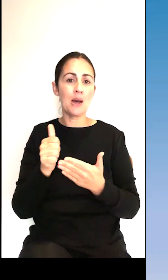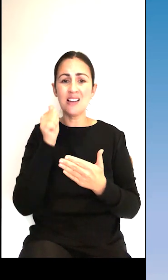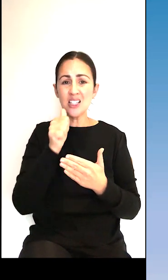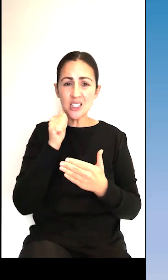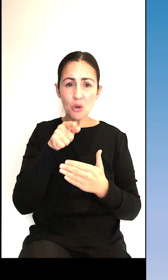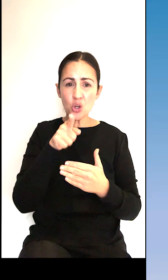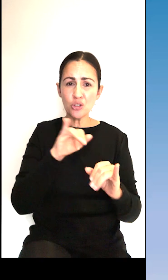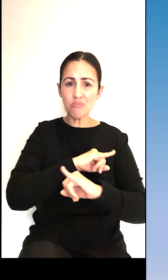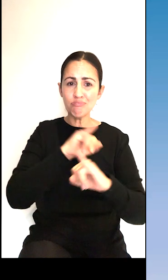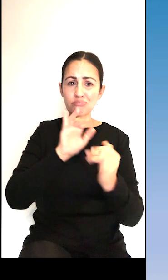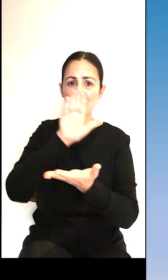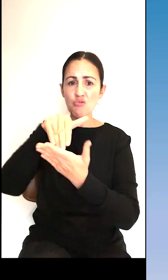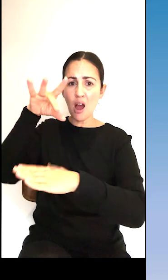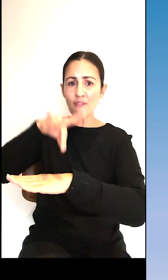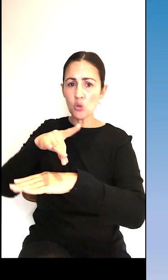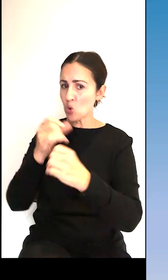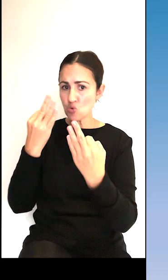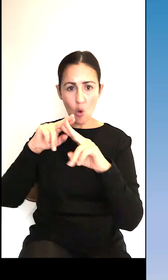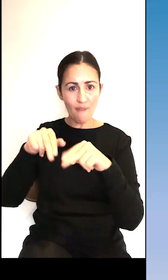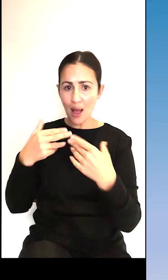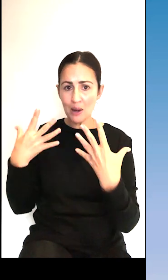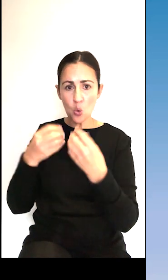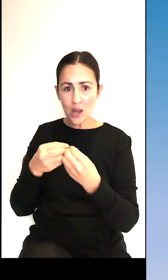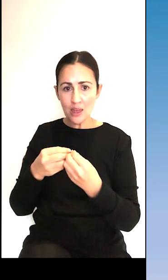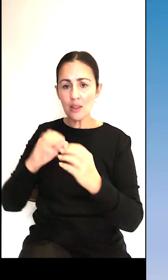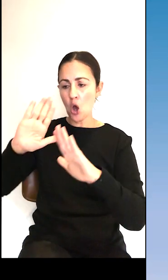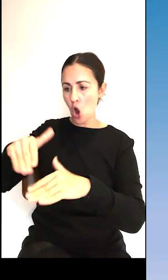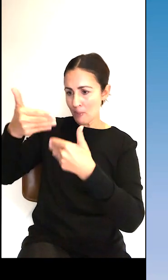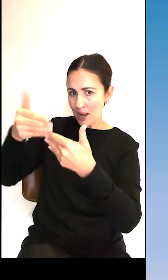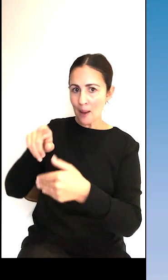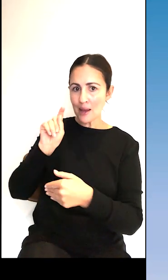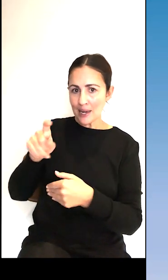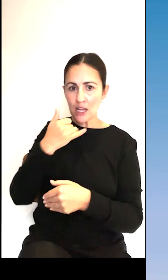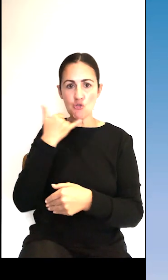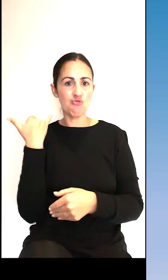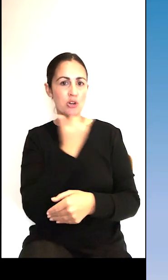in time. So on the next slide here I've basically just shown,